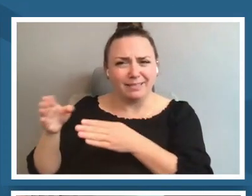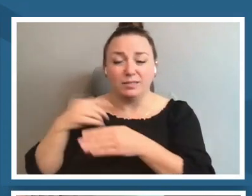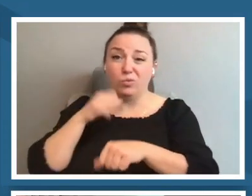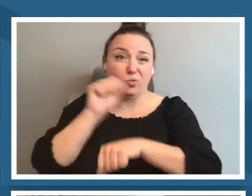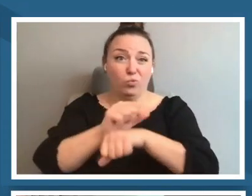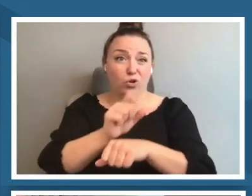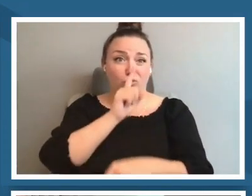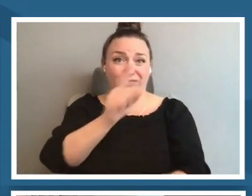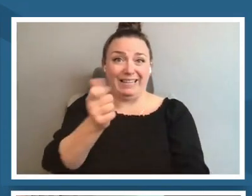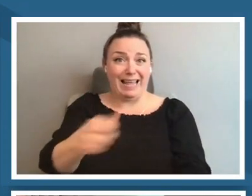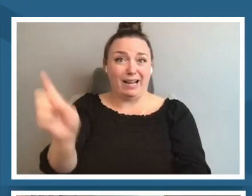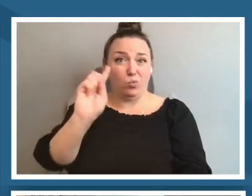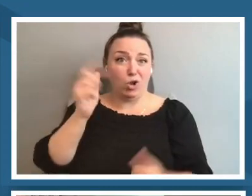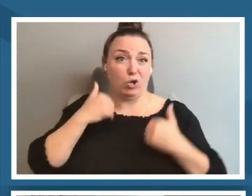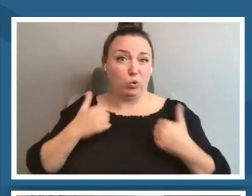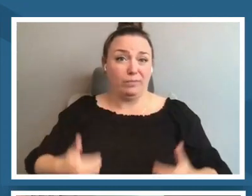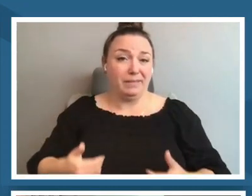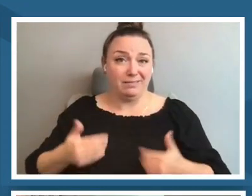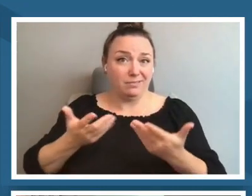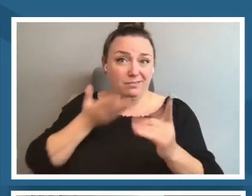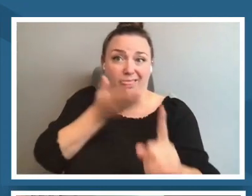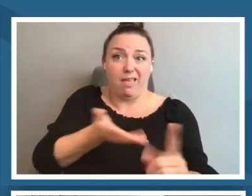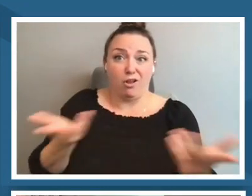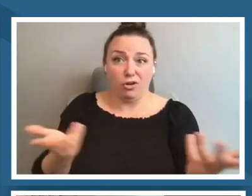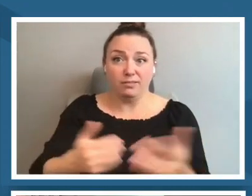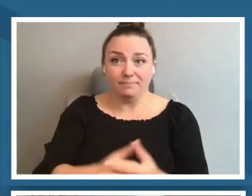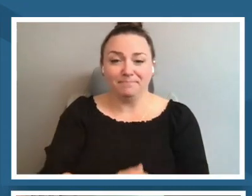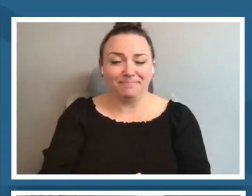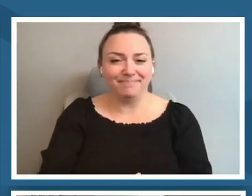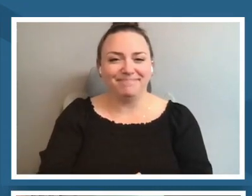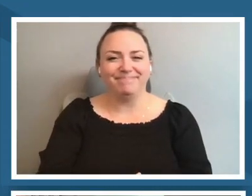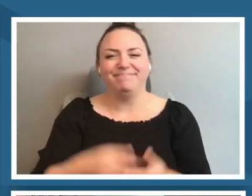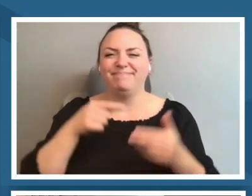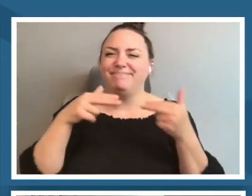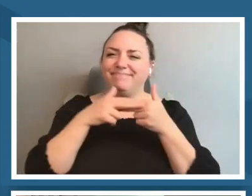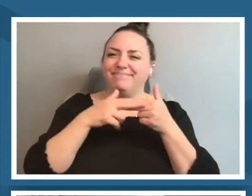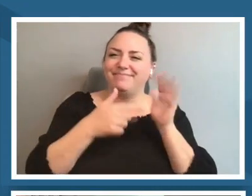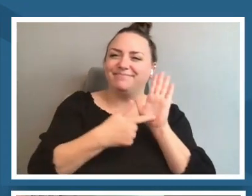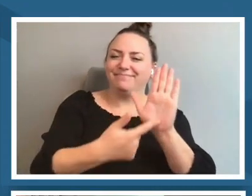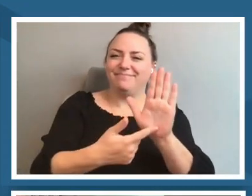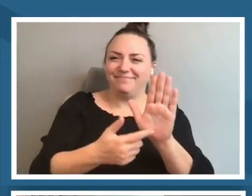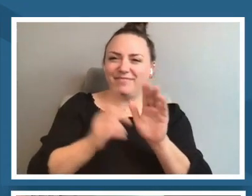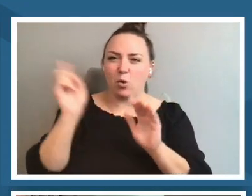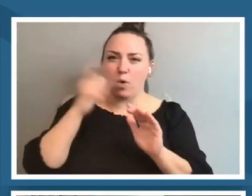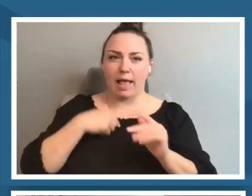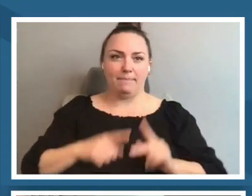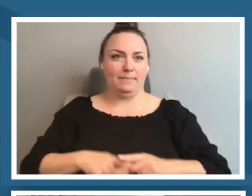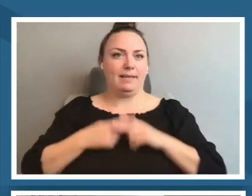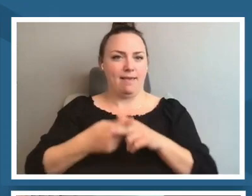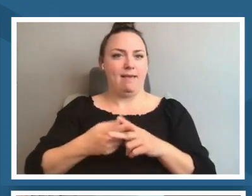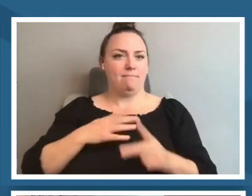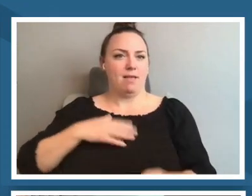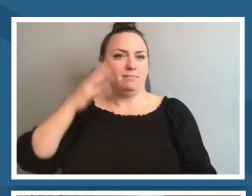now in the slide i'm just showing you where i kind of began my